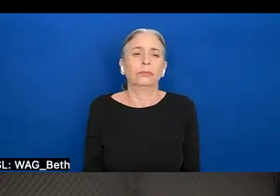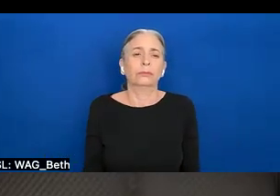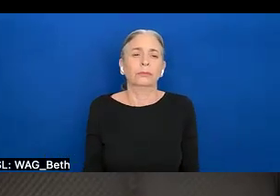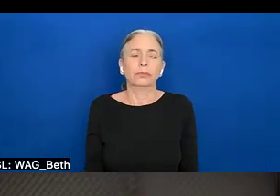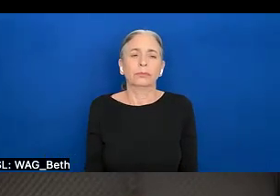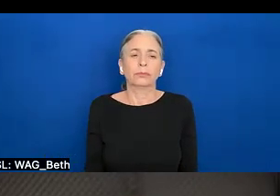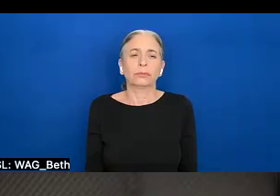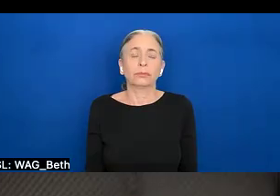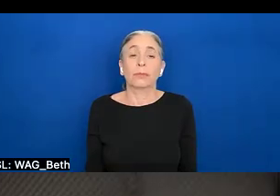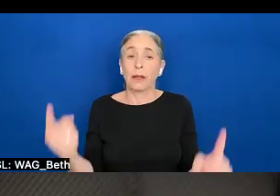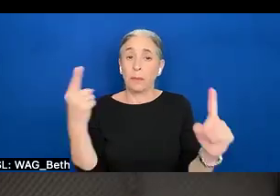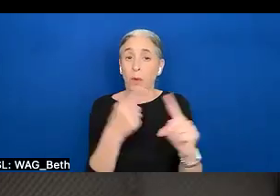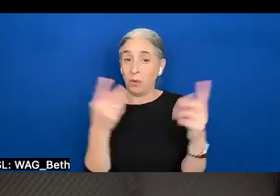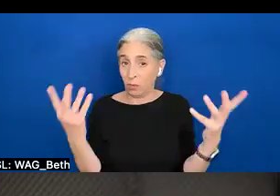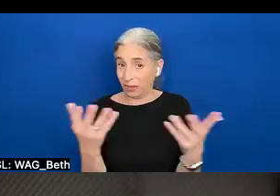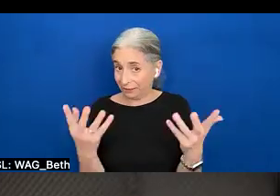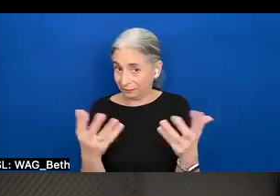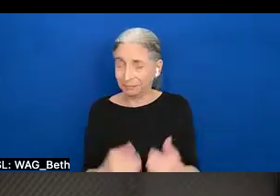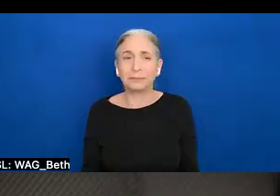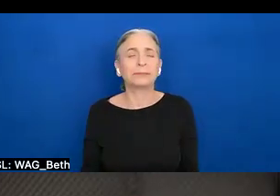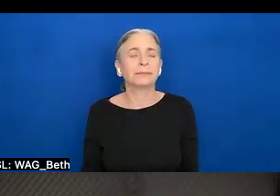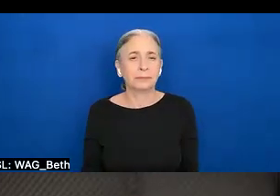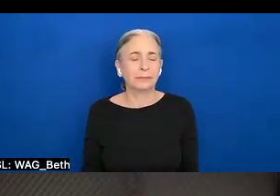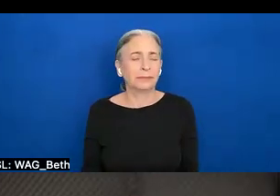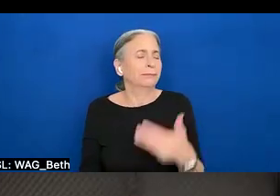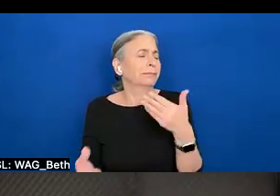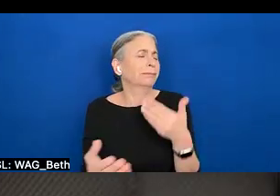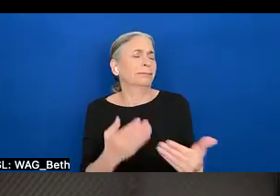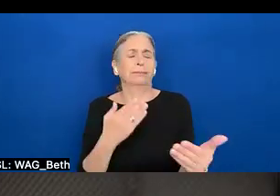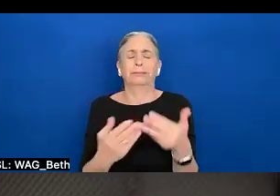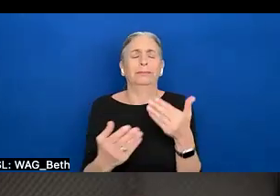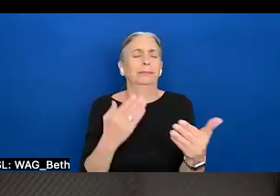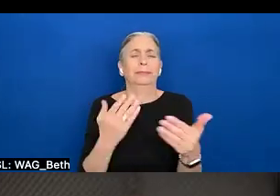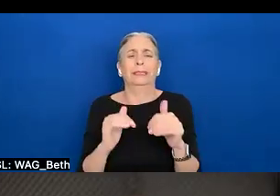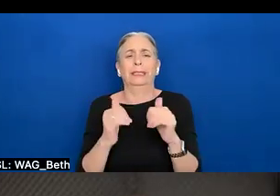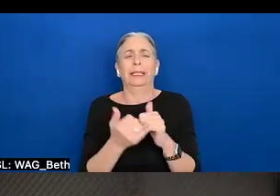The point here is that it doesn't matter how you access the page.